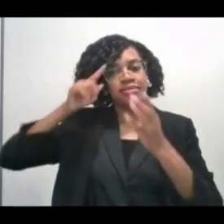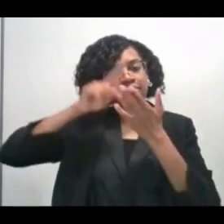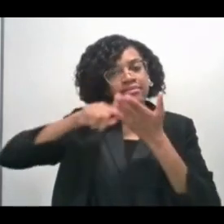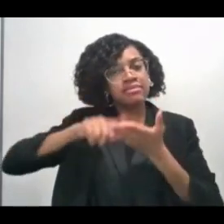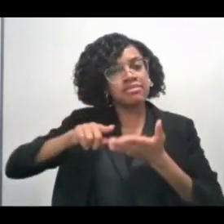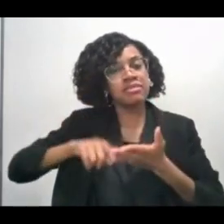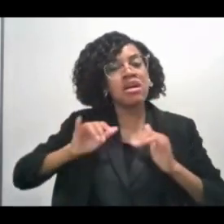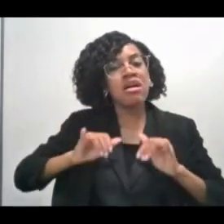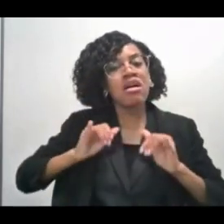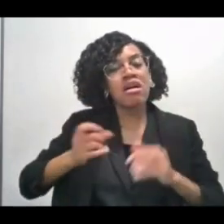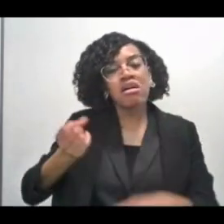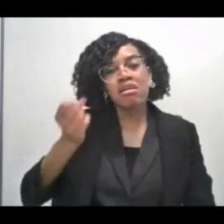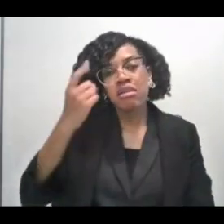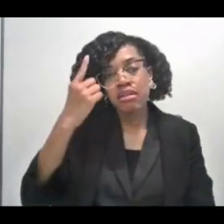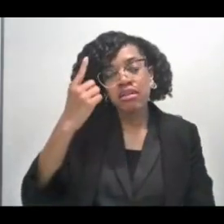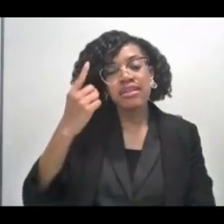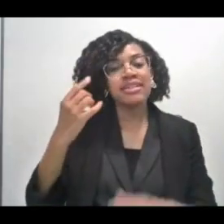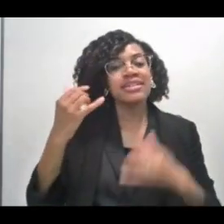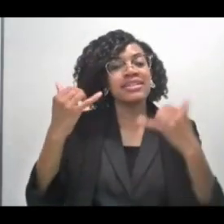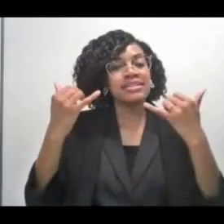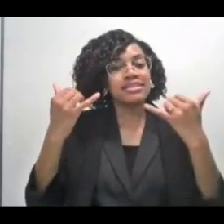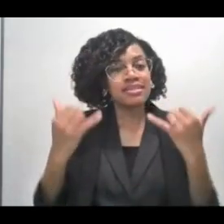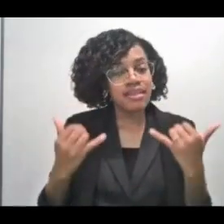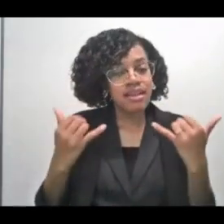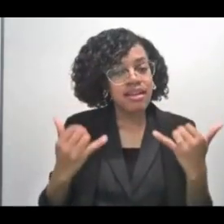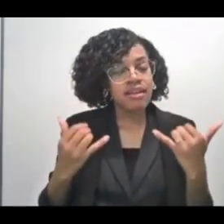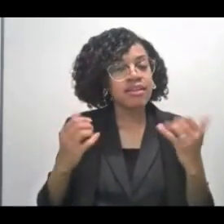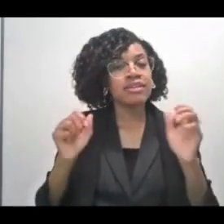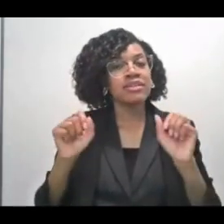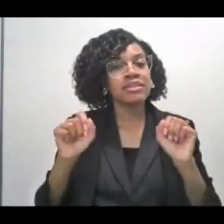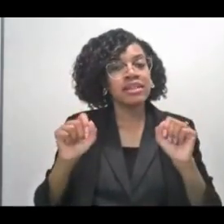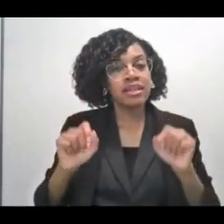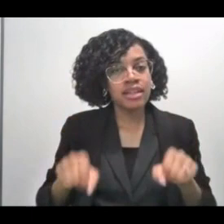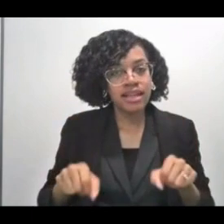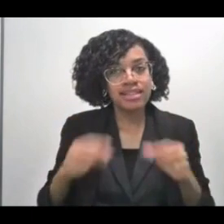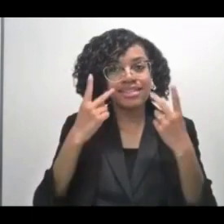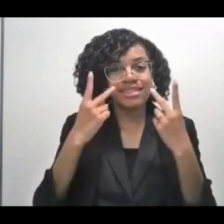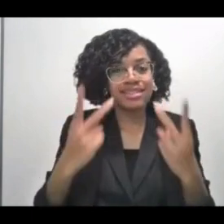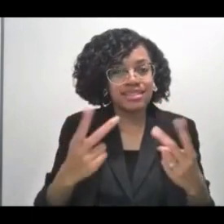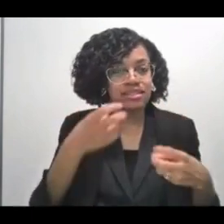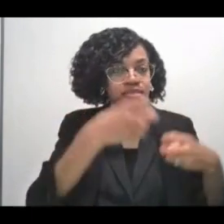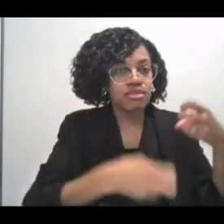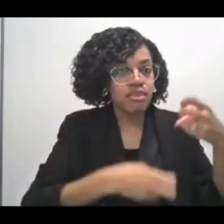characterizing the problems, the challenges and the opportunities